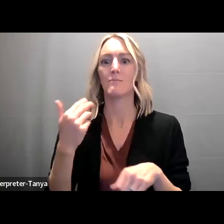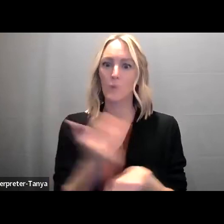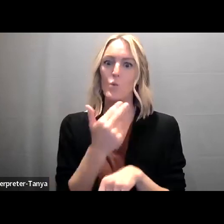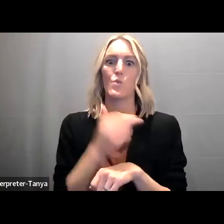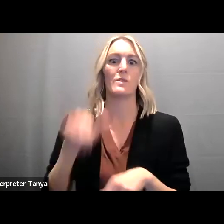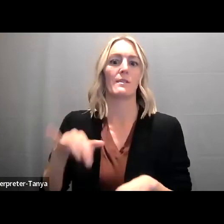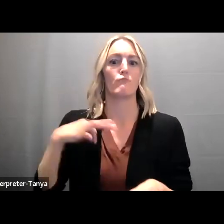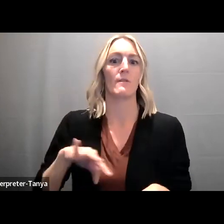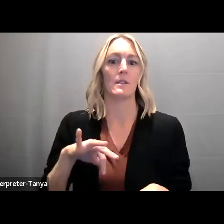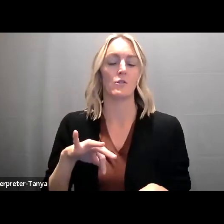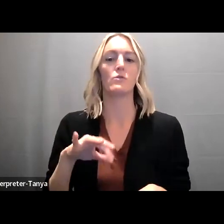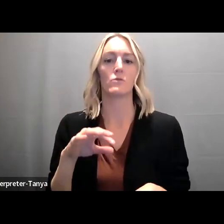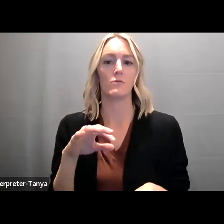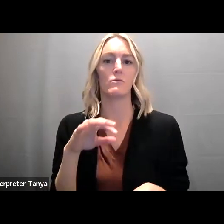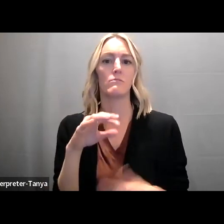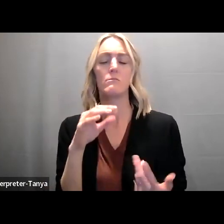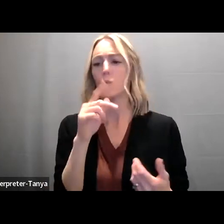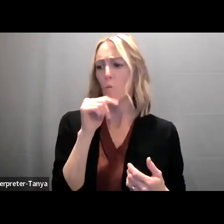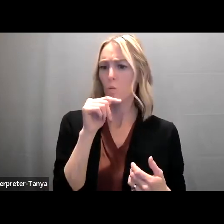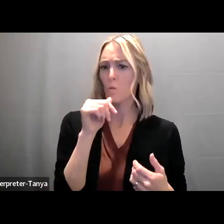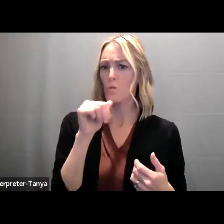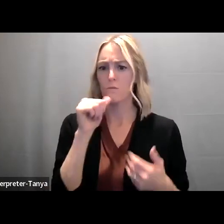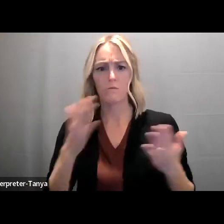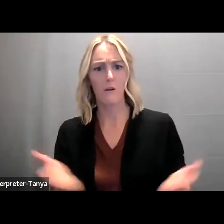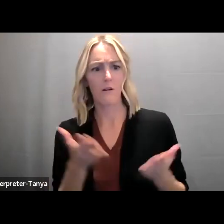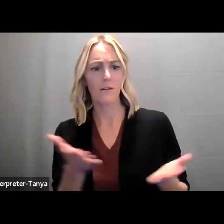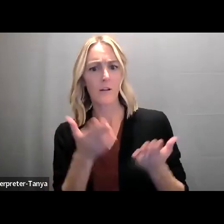that space and who is not here at the table that my peer that needs to be here.